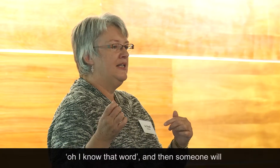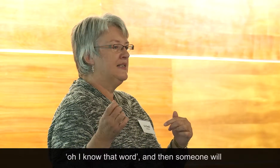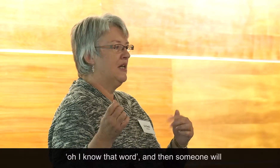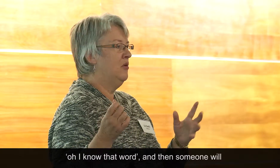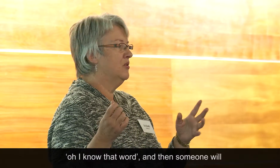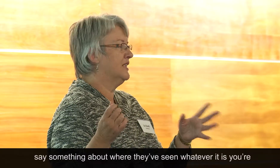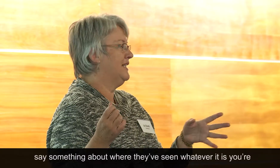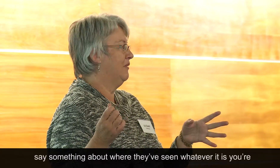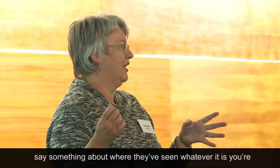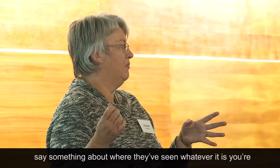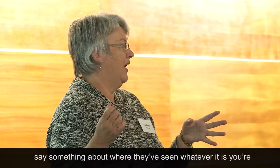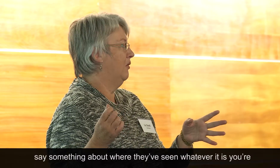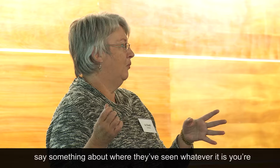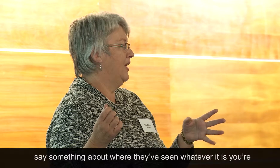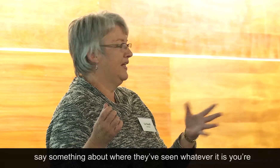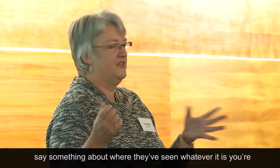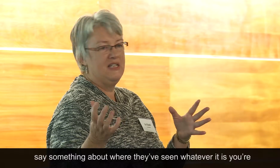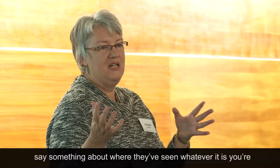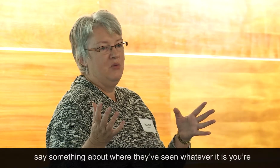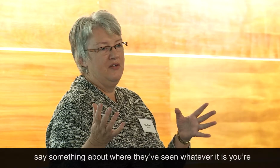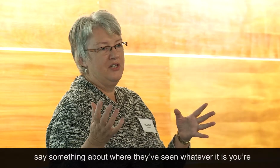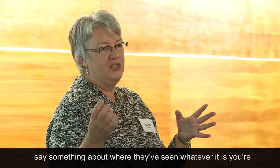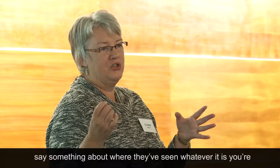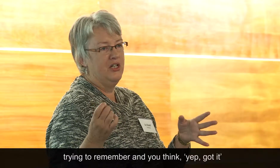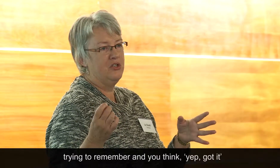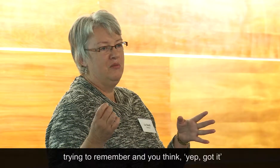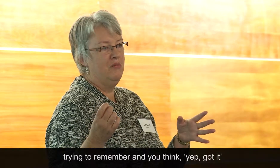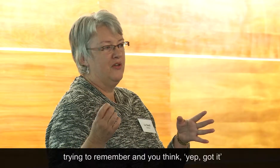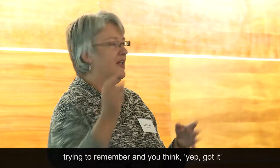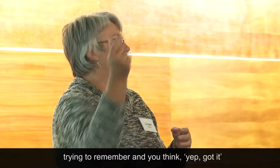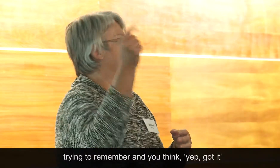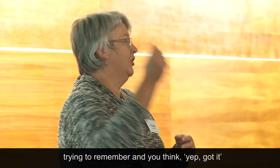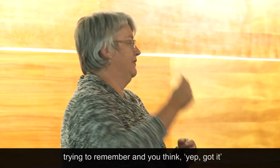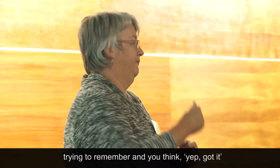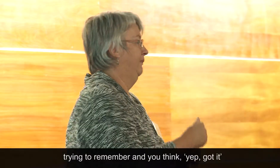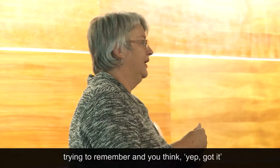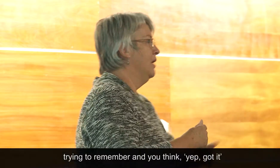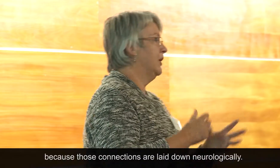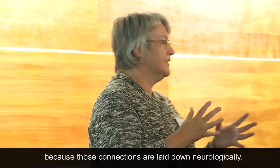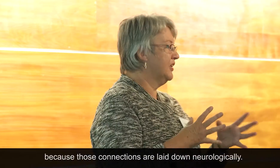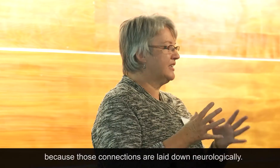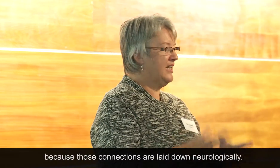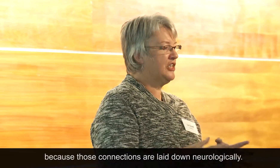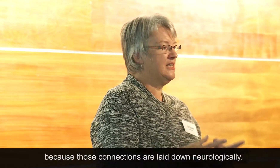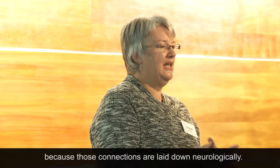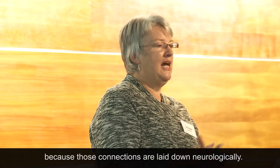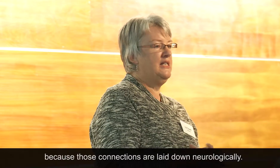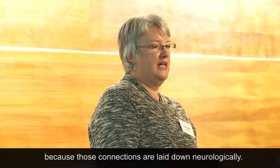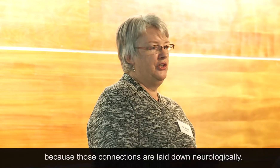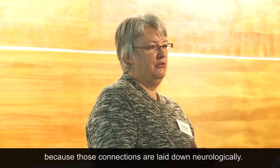and then someone will say something about where they’ve seen whatever it is you’re trying to remember and you think ‘yep, go it’ because those connections are laid down